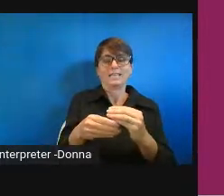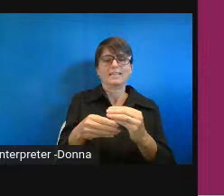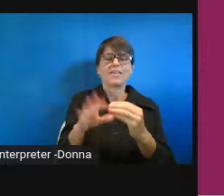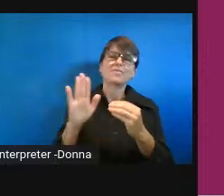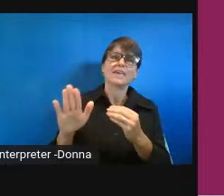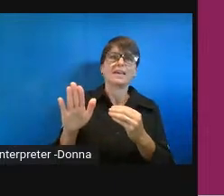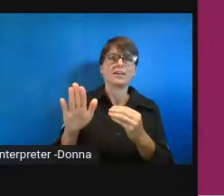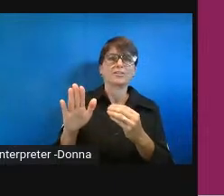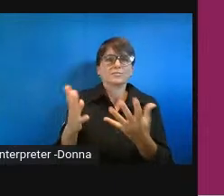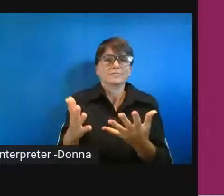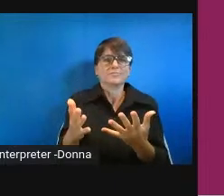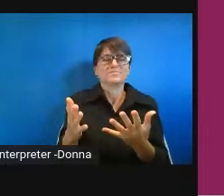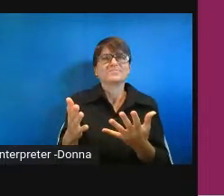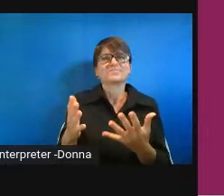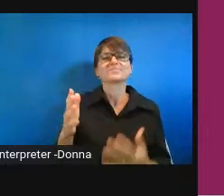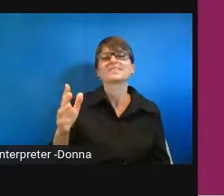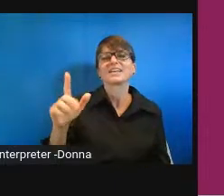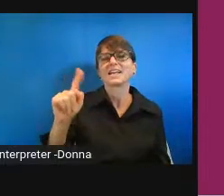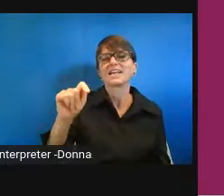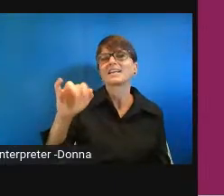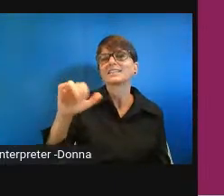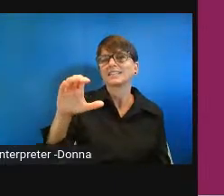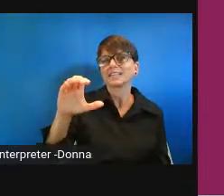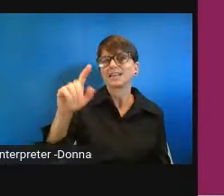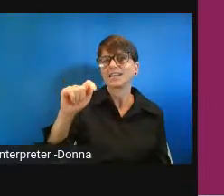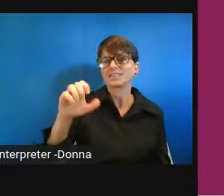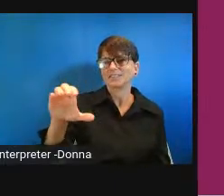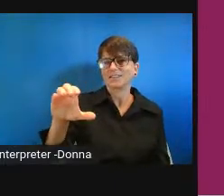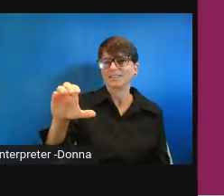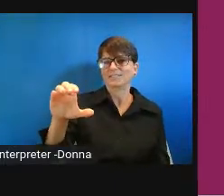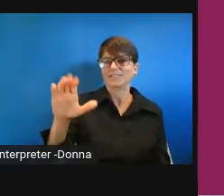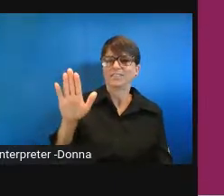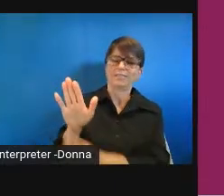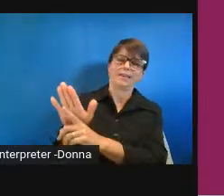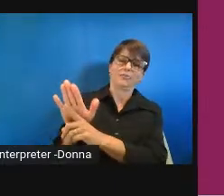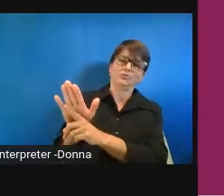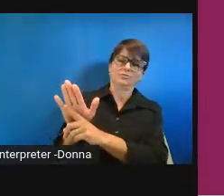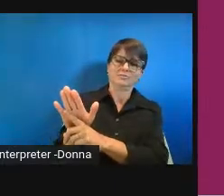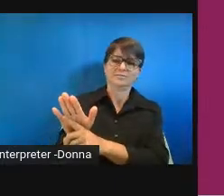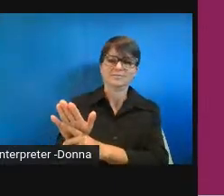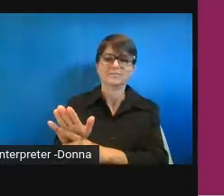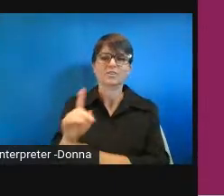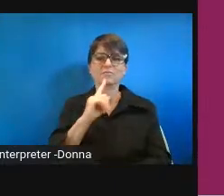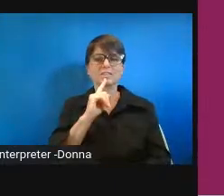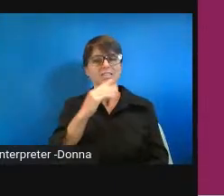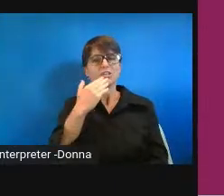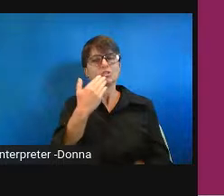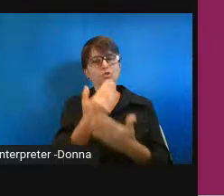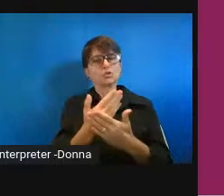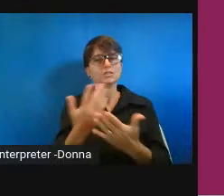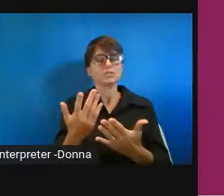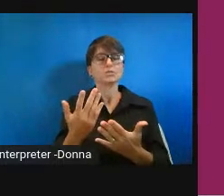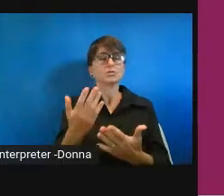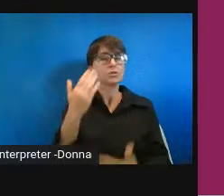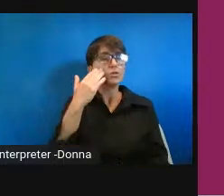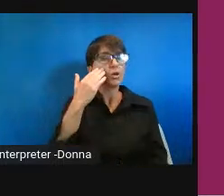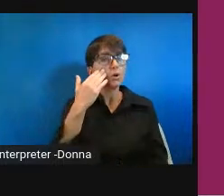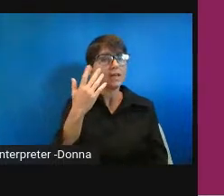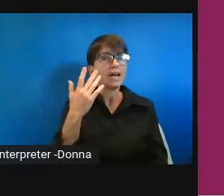TikTok has a heavy influence in their works are working hard to catch up and Facebook released their version of tough talk to the Homepage.